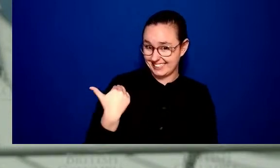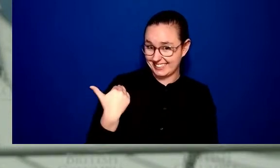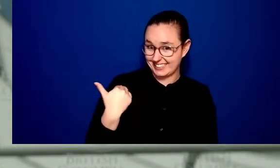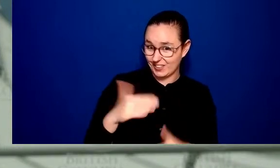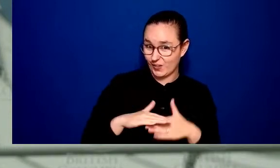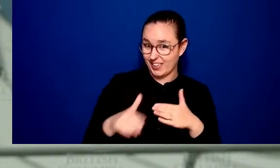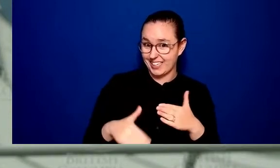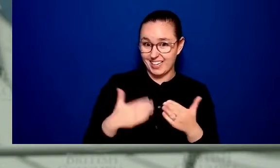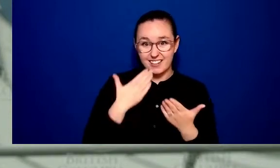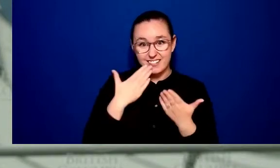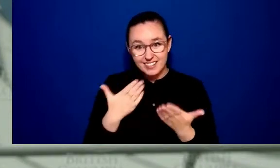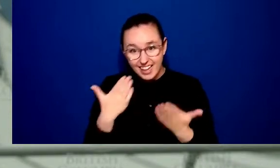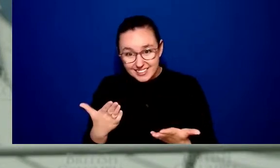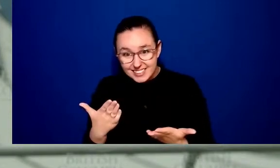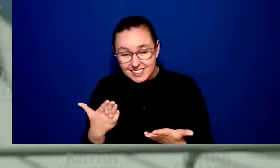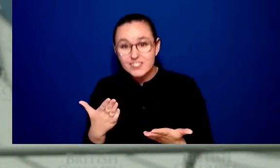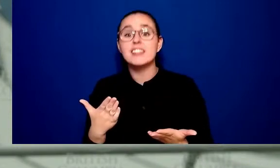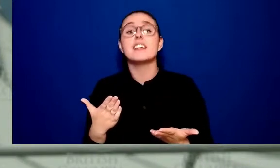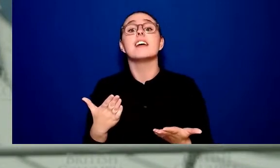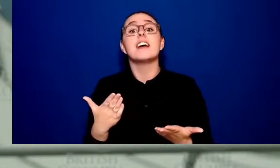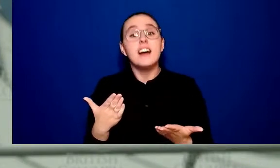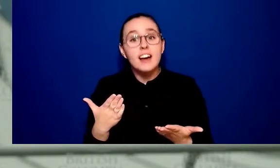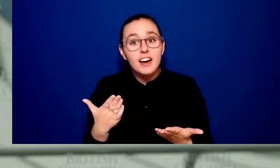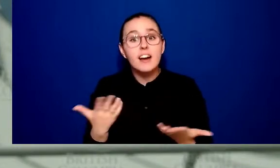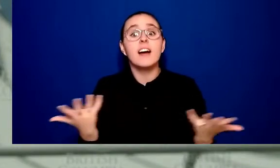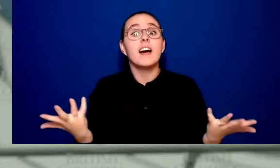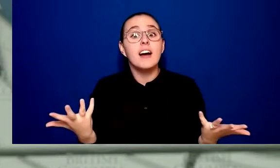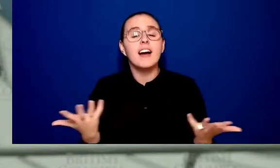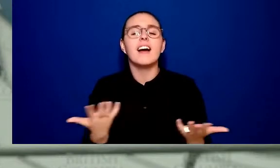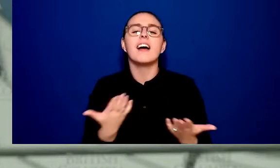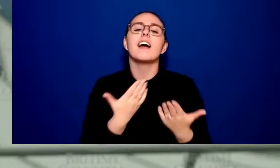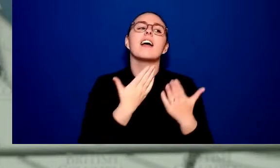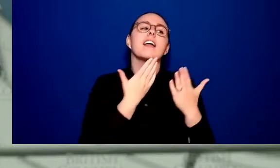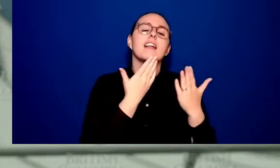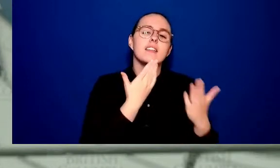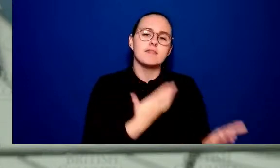workers across this province. It has been a long, hard road.